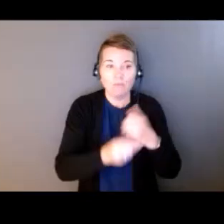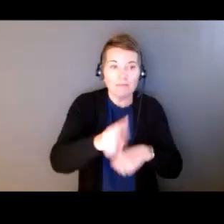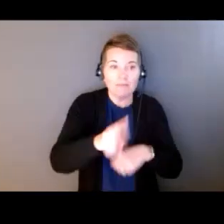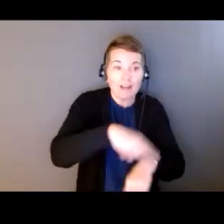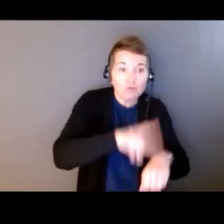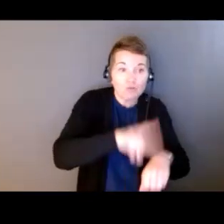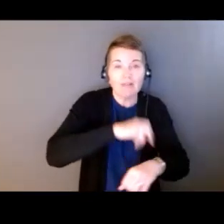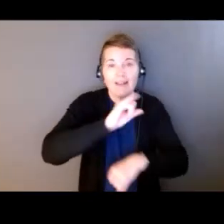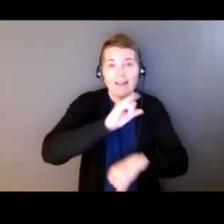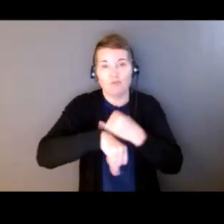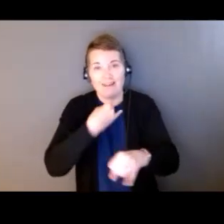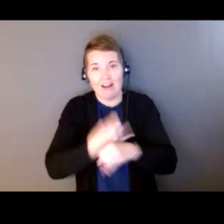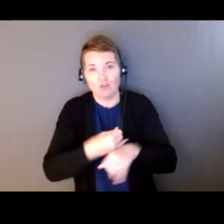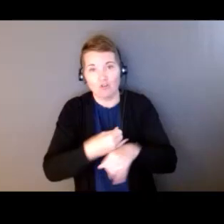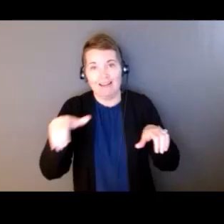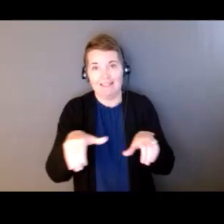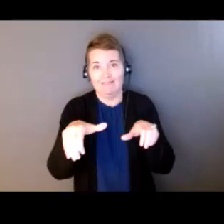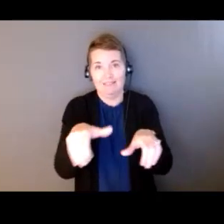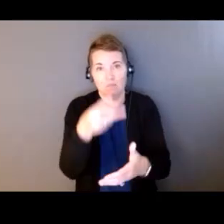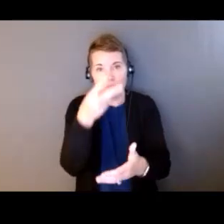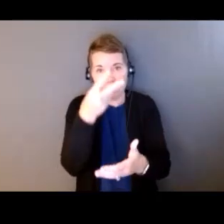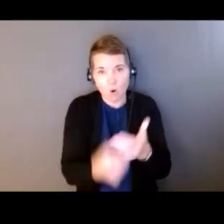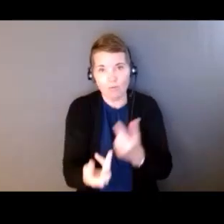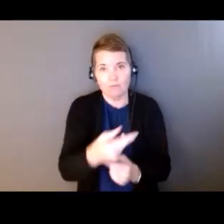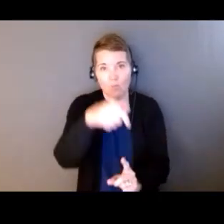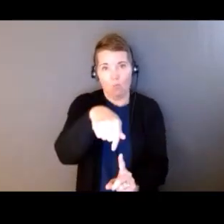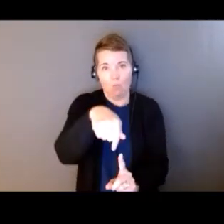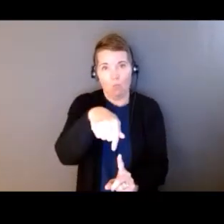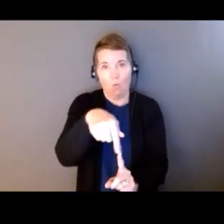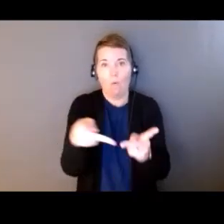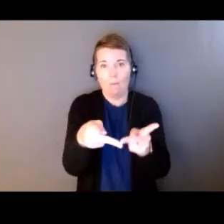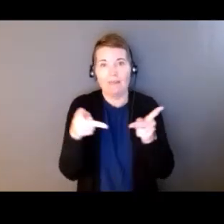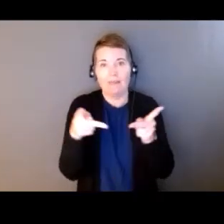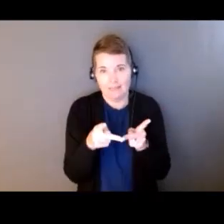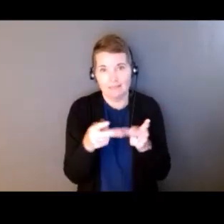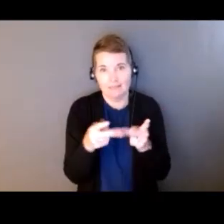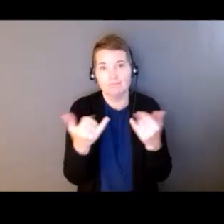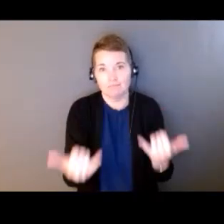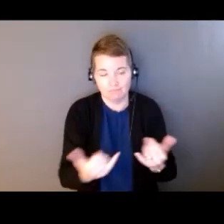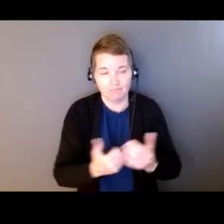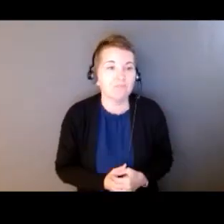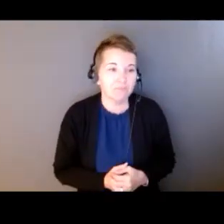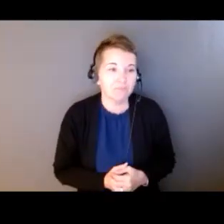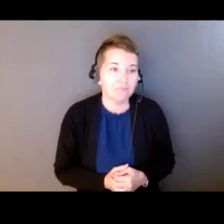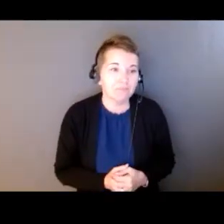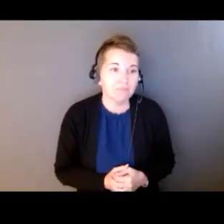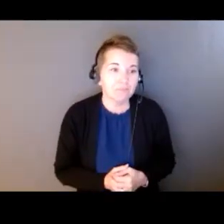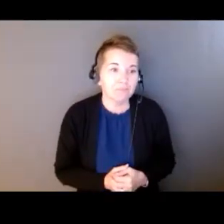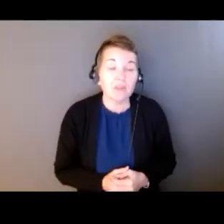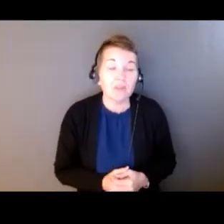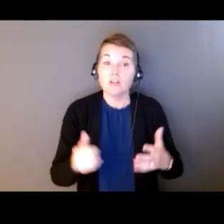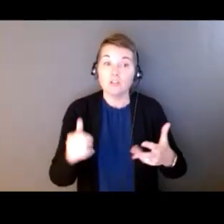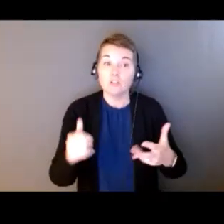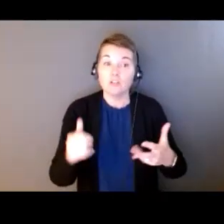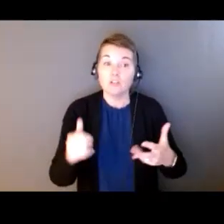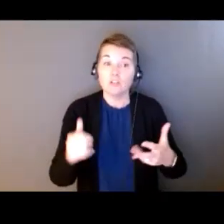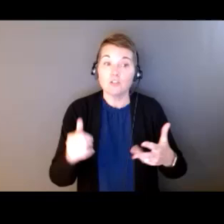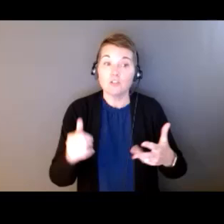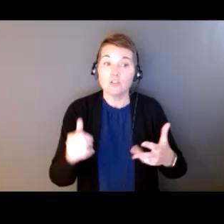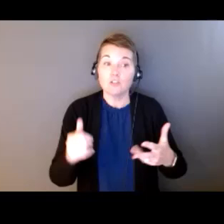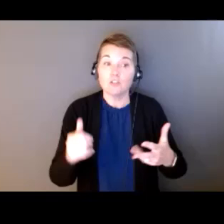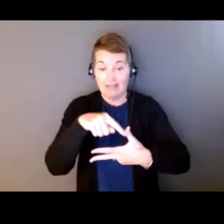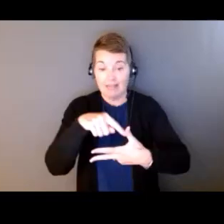Some key differences are that we have removed the 250 km minimum distance